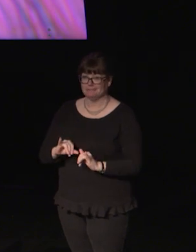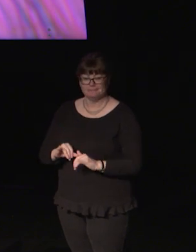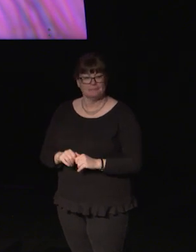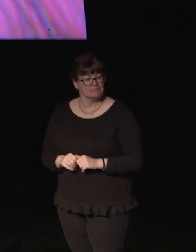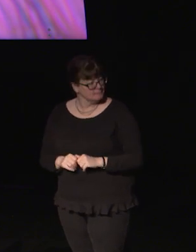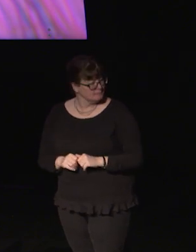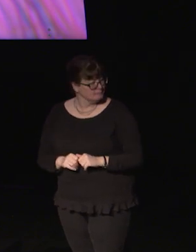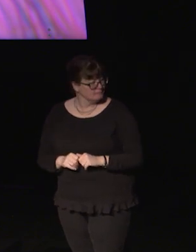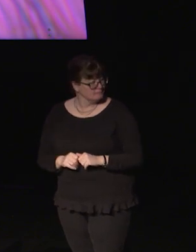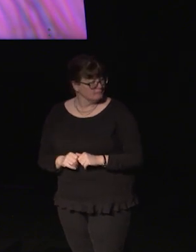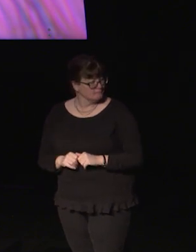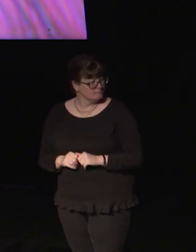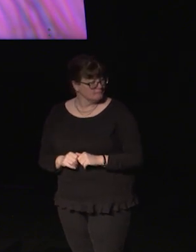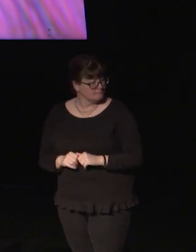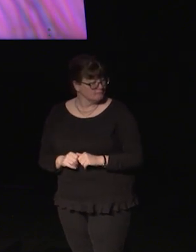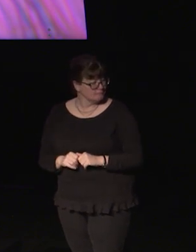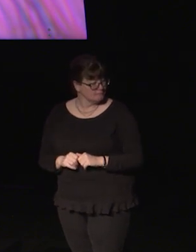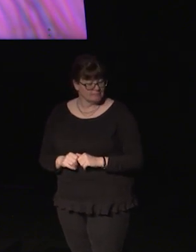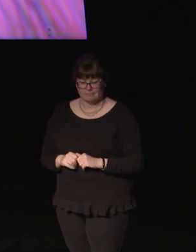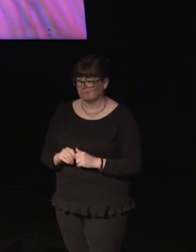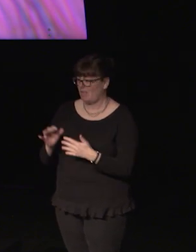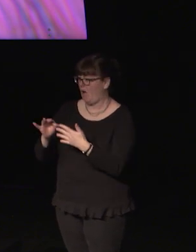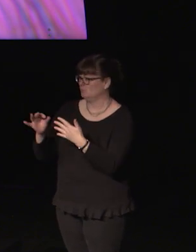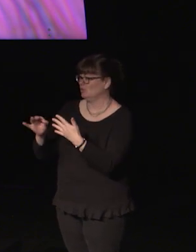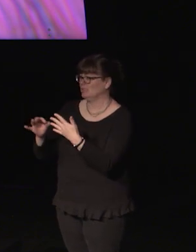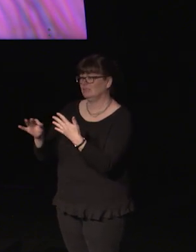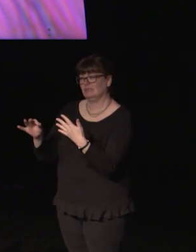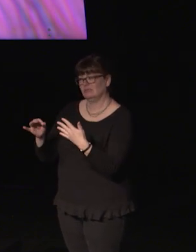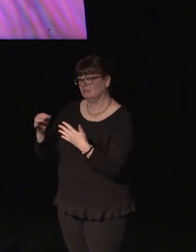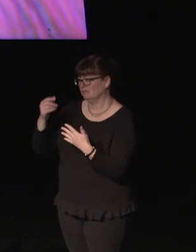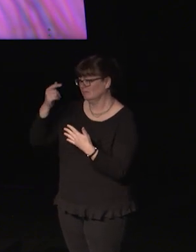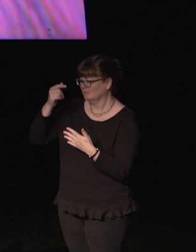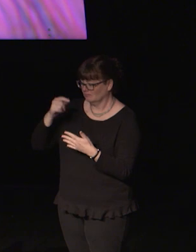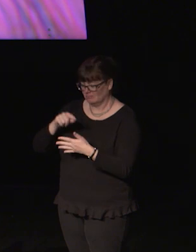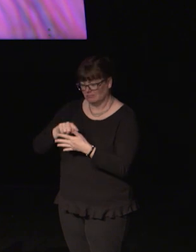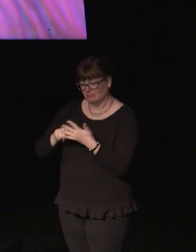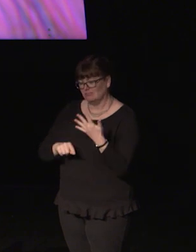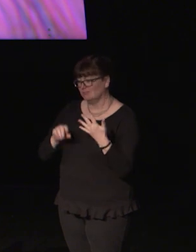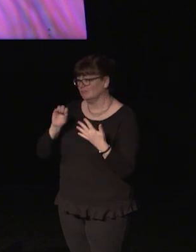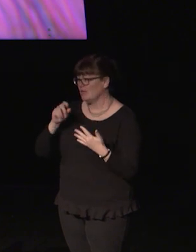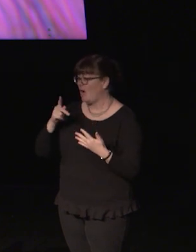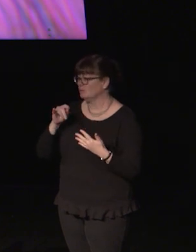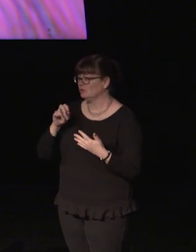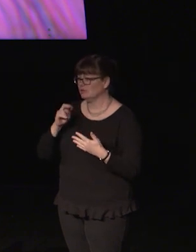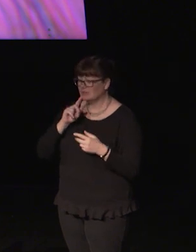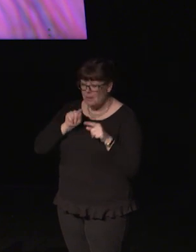I really think it just comes down to options. We saw a lot of great talks this morning about parallel information